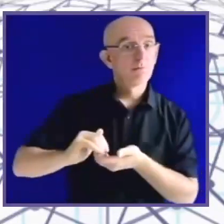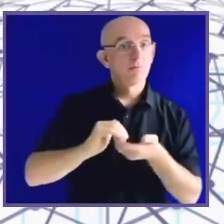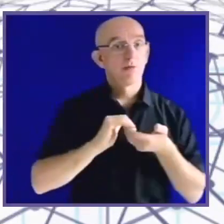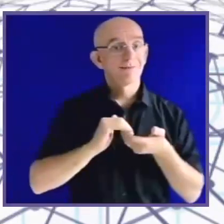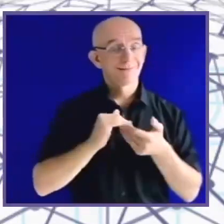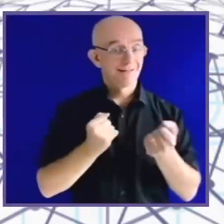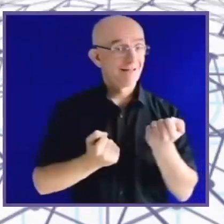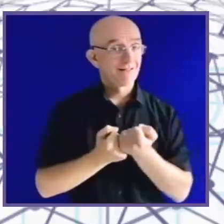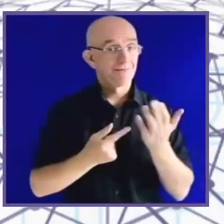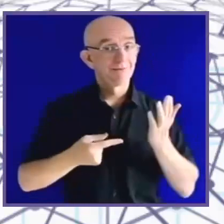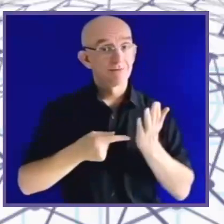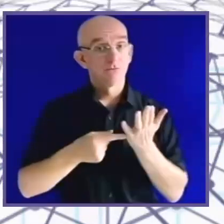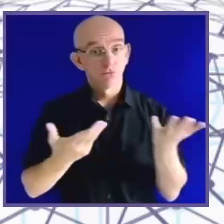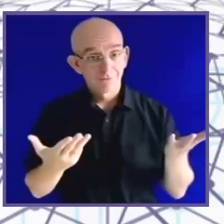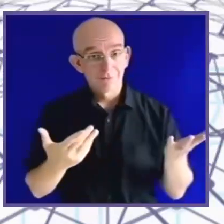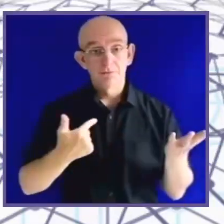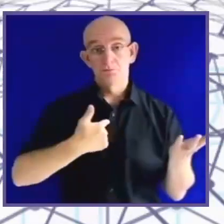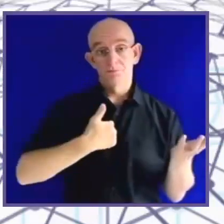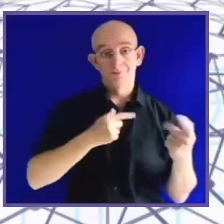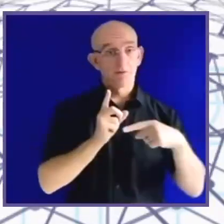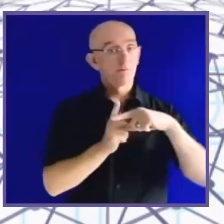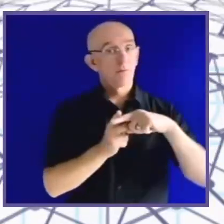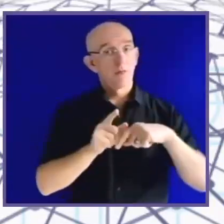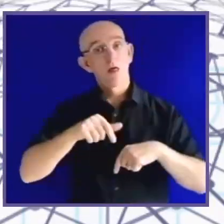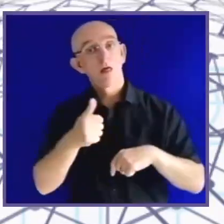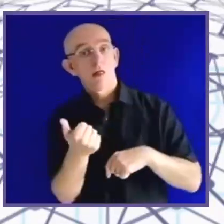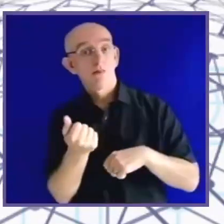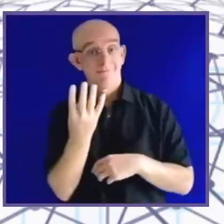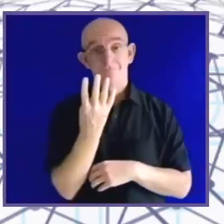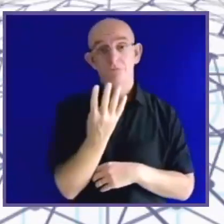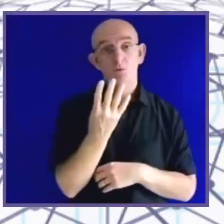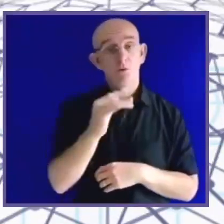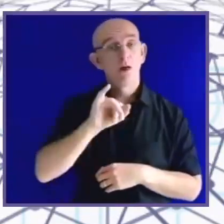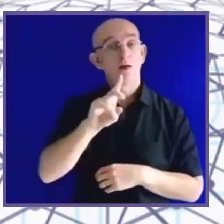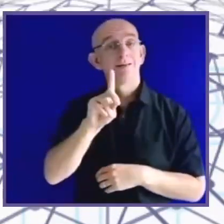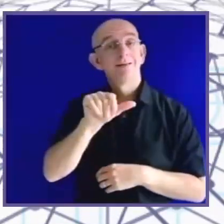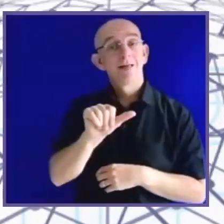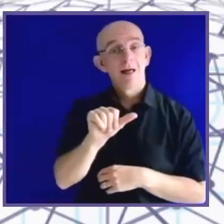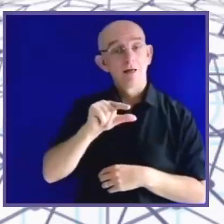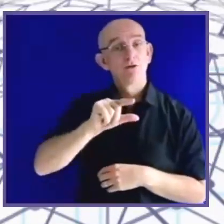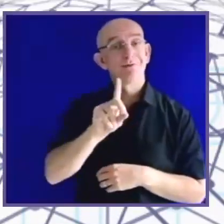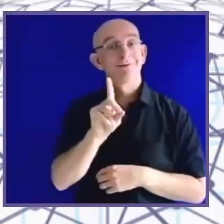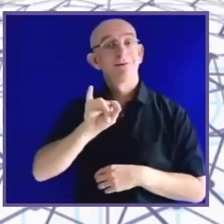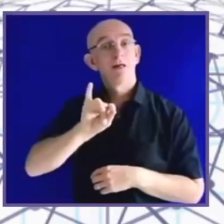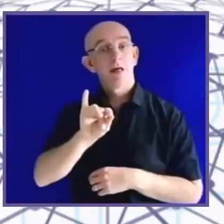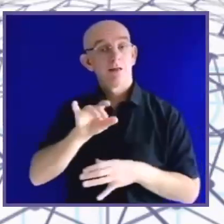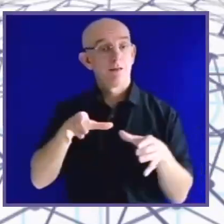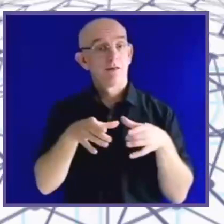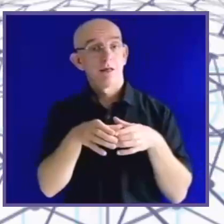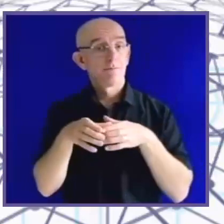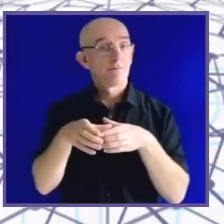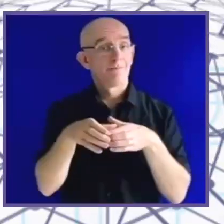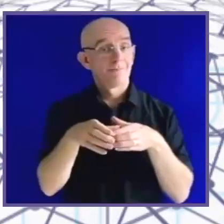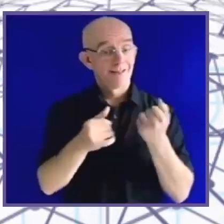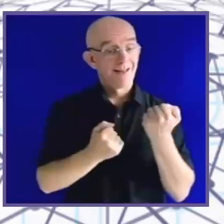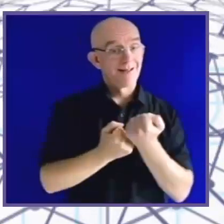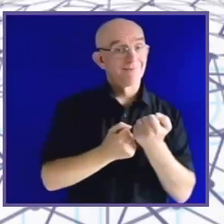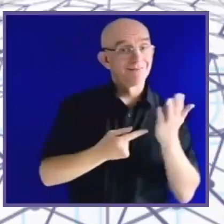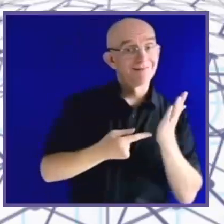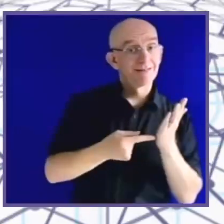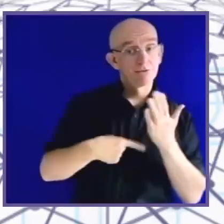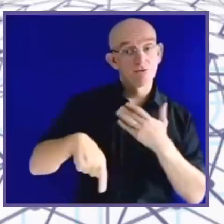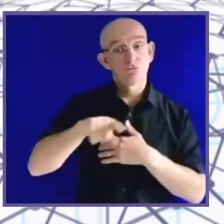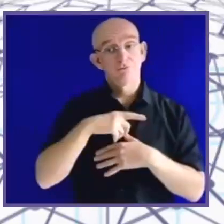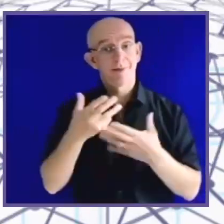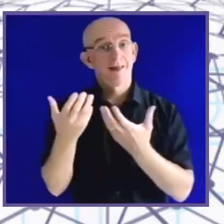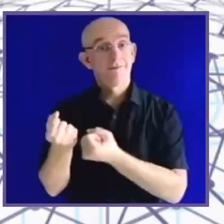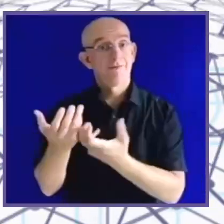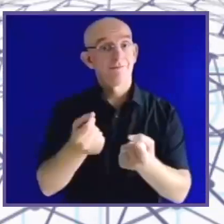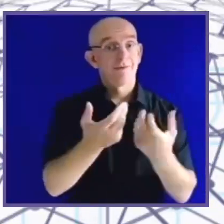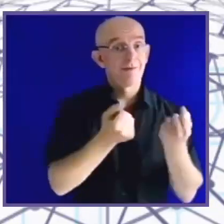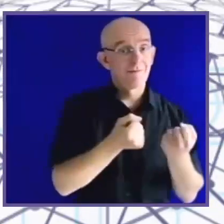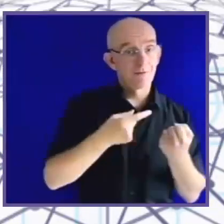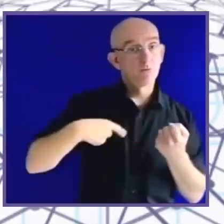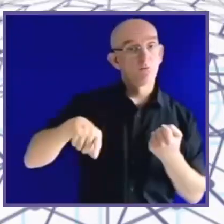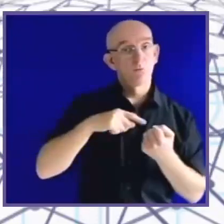are bringing the voices of diverse disability groups, collecting evidence and supporting